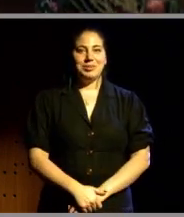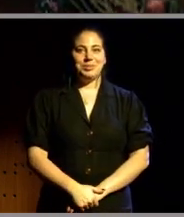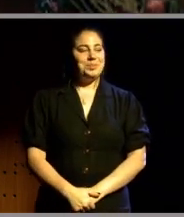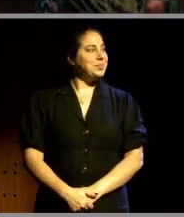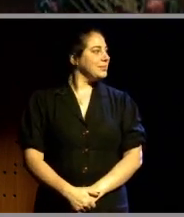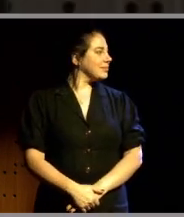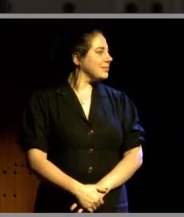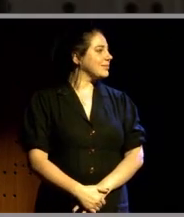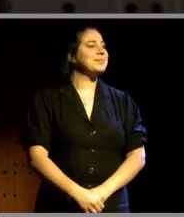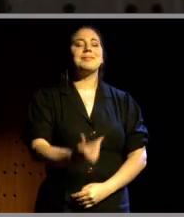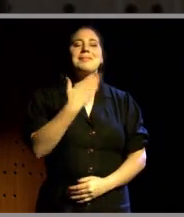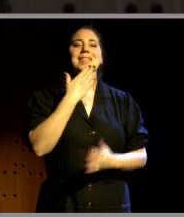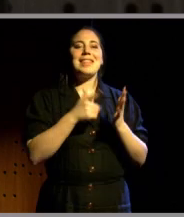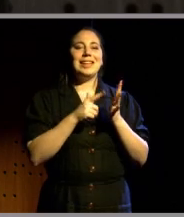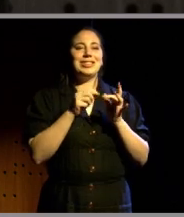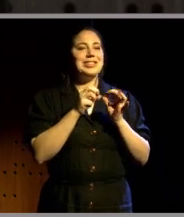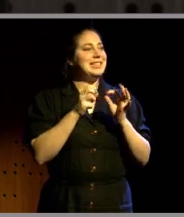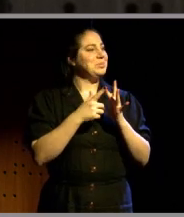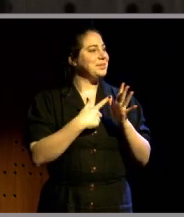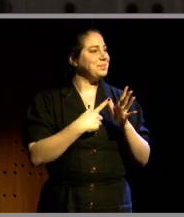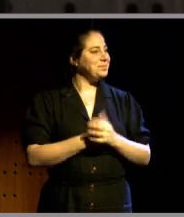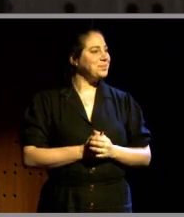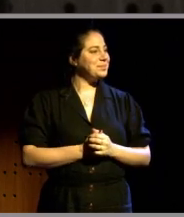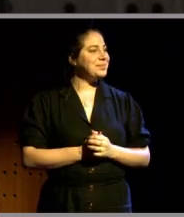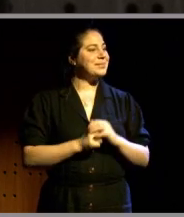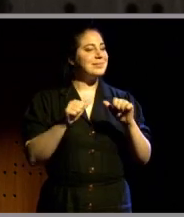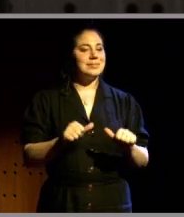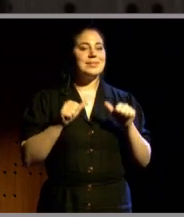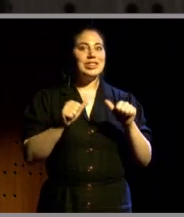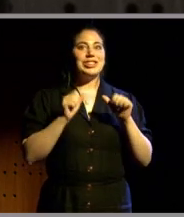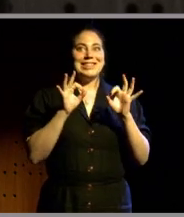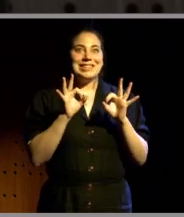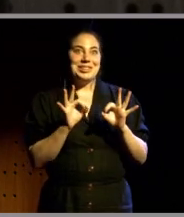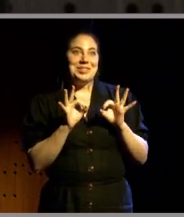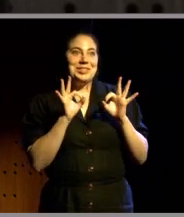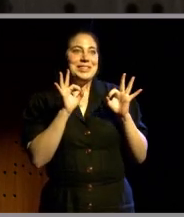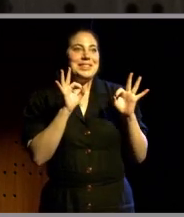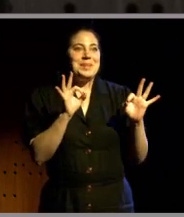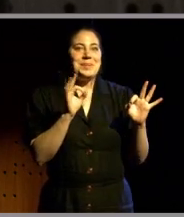Thank you, Tibian, for that wonderful speech. Now, to add a special touch to tonight's celebrations,